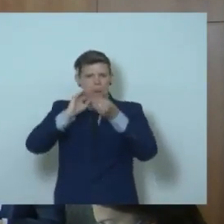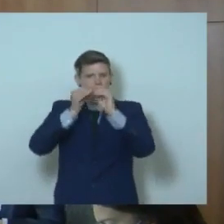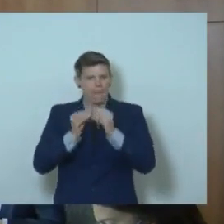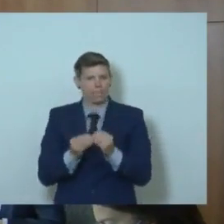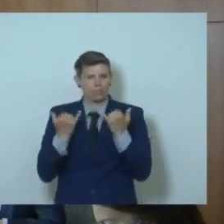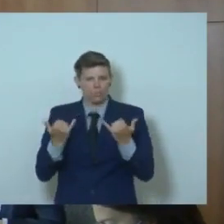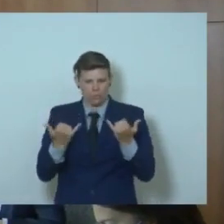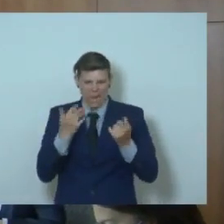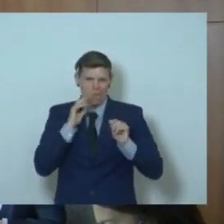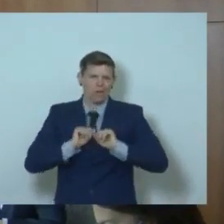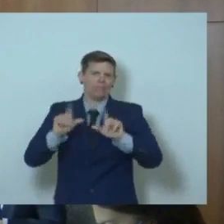THANK YOU VERY MUCH GOVERNOR.